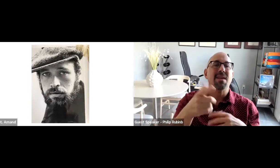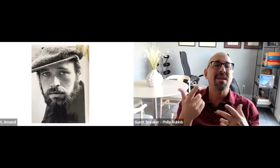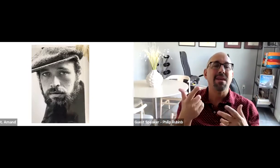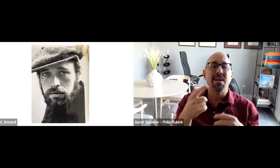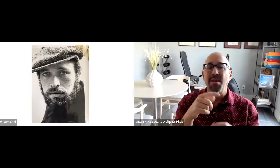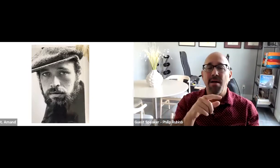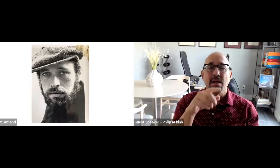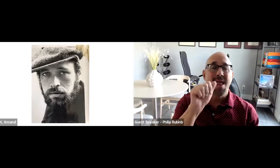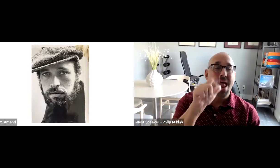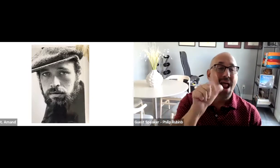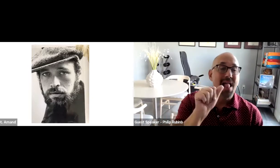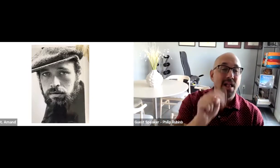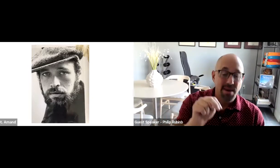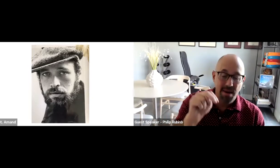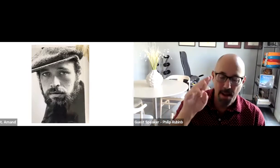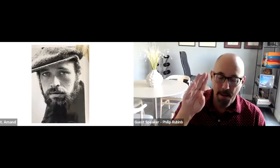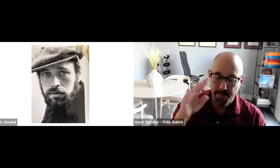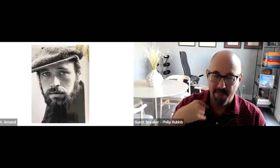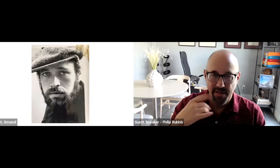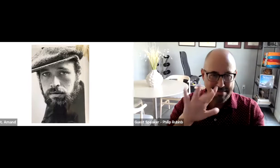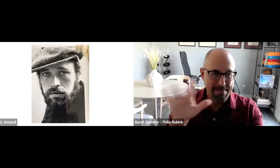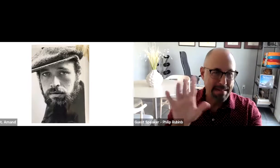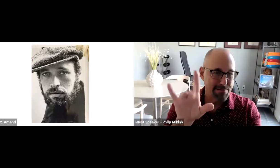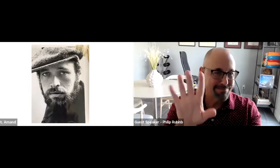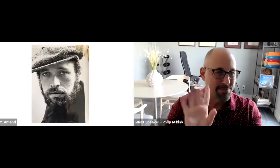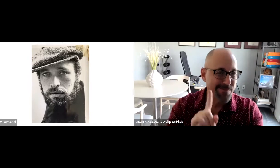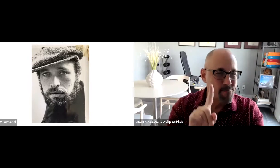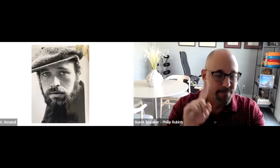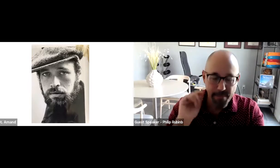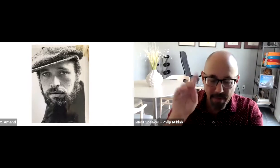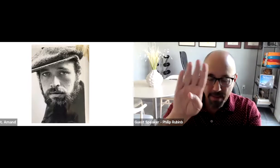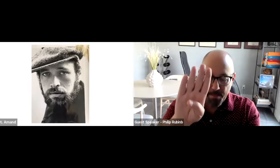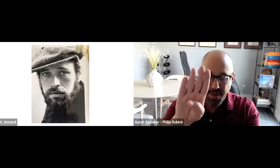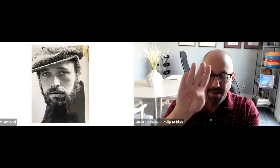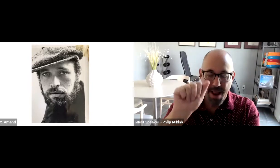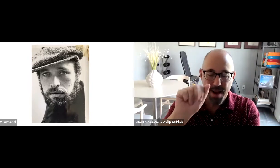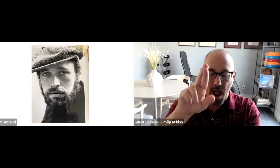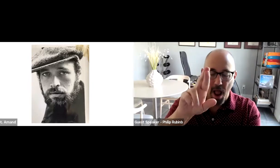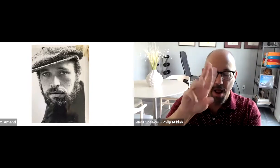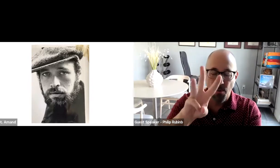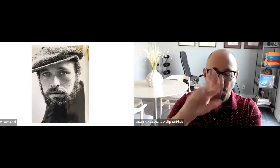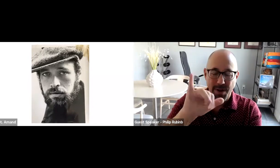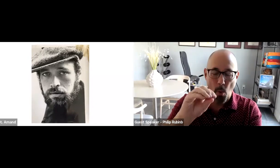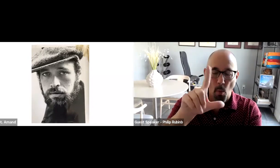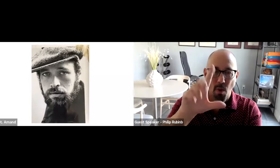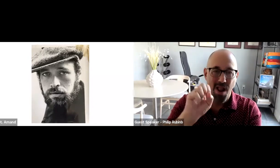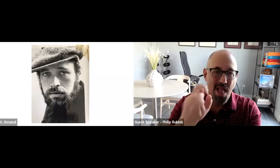One example is Mary Beth Miller, who was a comedian. There was also Alan--I have to finger-spell his last name--